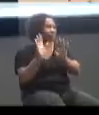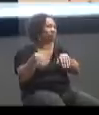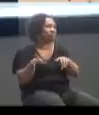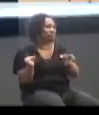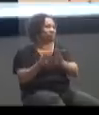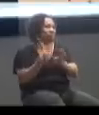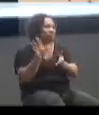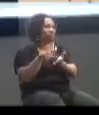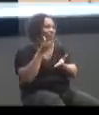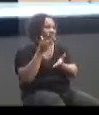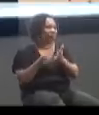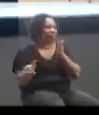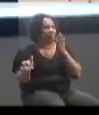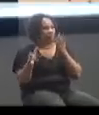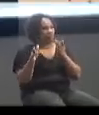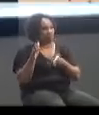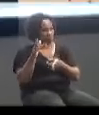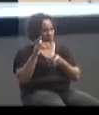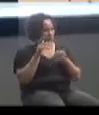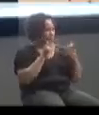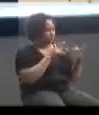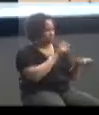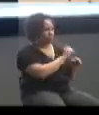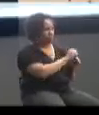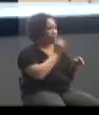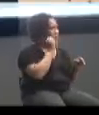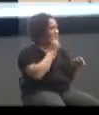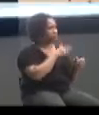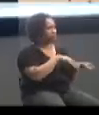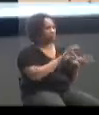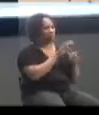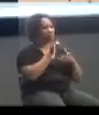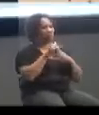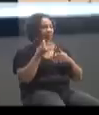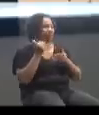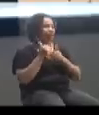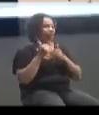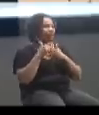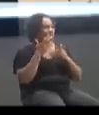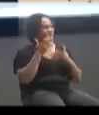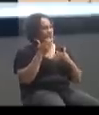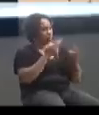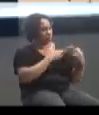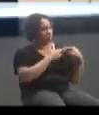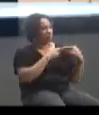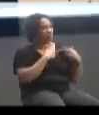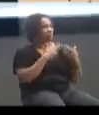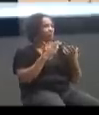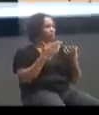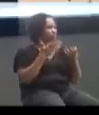$20 MILLION SITE ACQUISITION AND AWARD CONTRACTS REMOTELY WHICH ENABLED US TO FULFILL OUR IMPORTANT RESPONSIBILITIES BONE